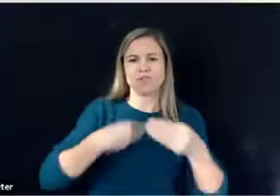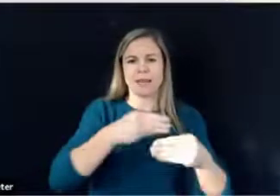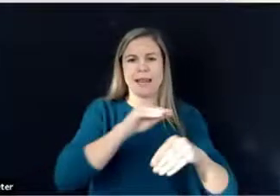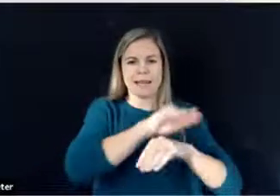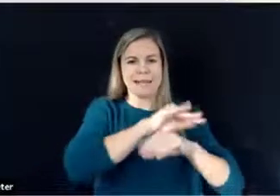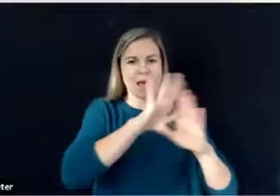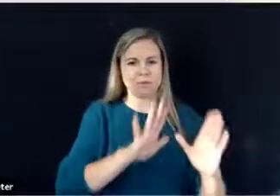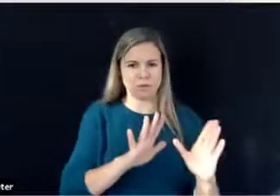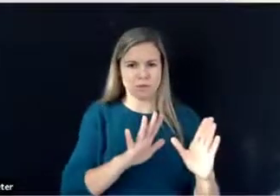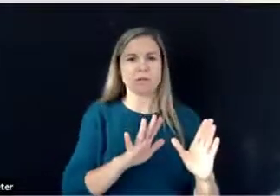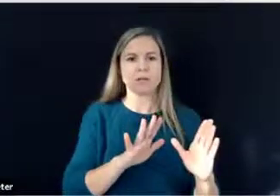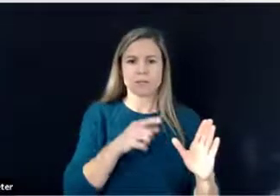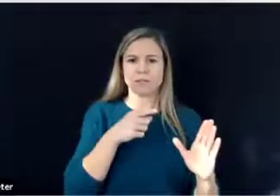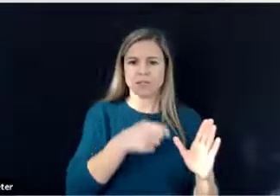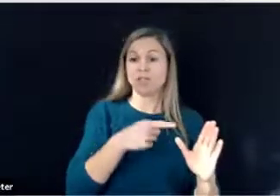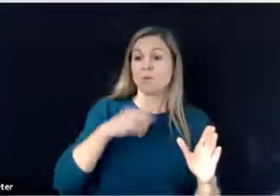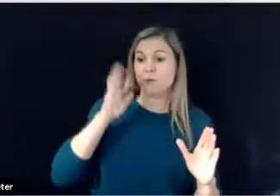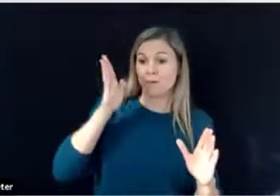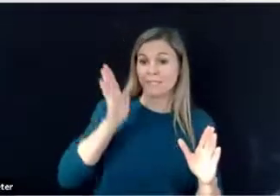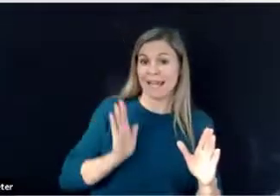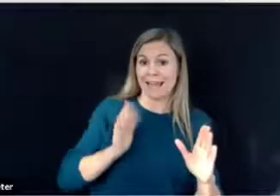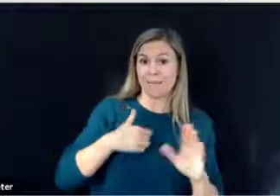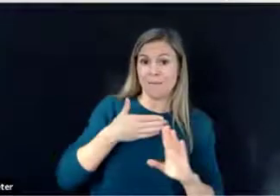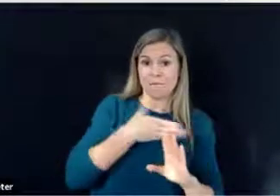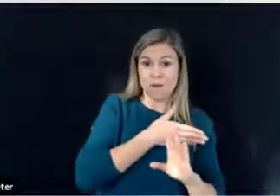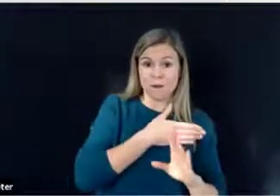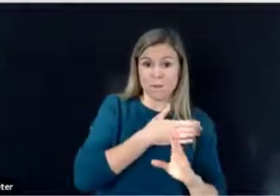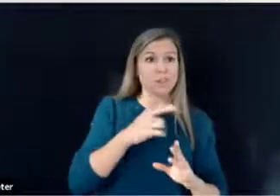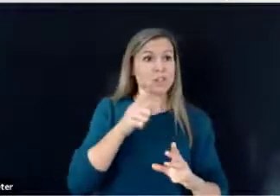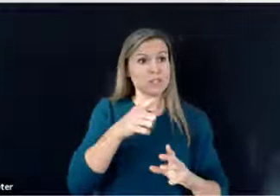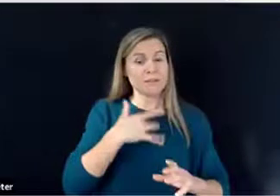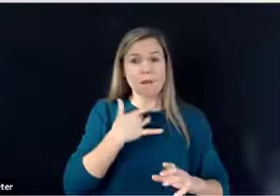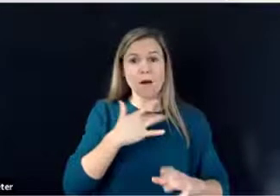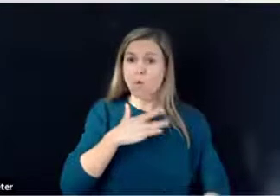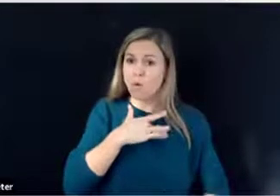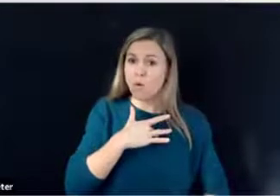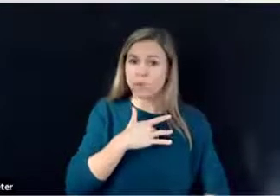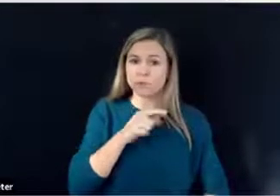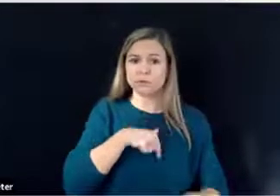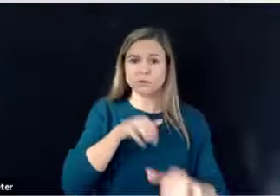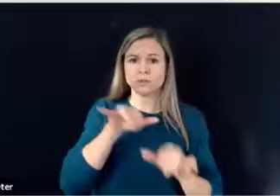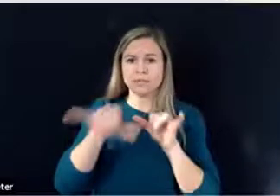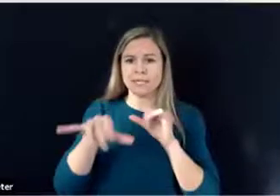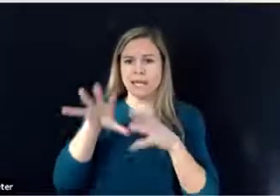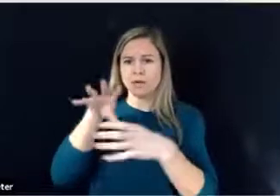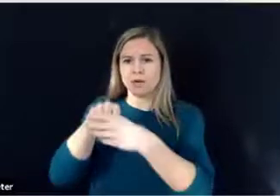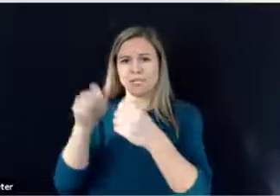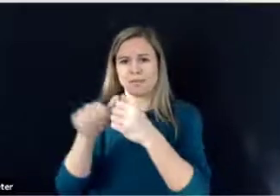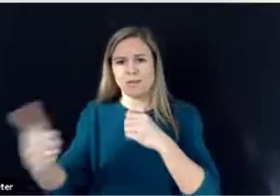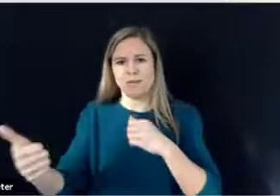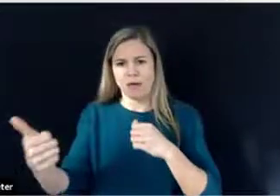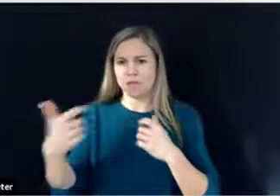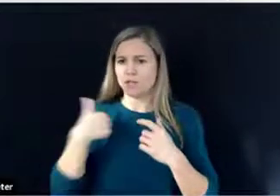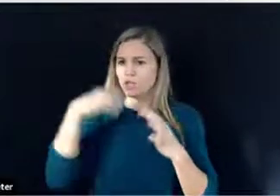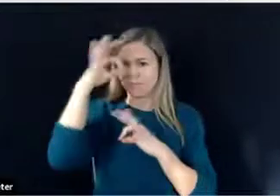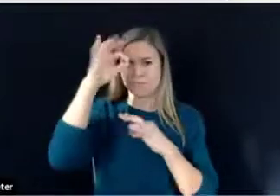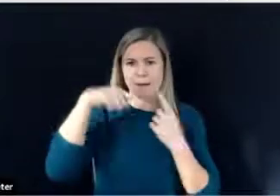that we were having, she stuck around and she participated, she'd never heard of this before. And the quote that she shared with us